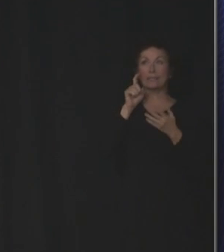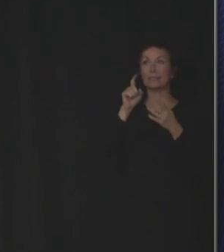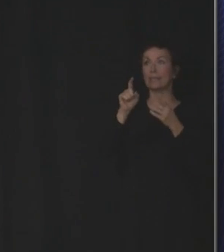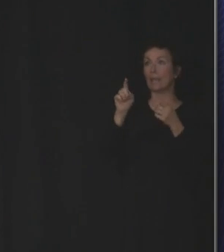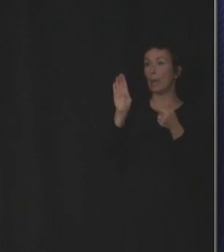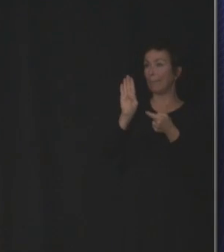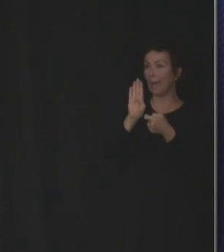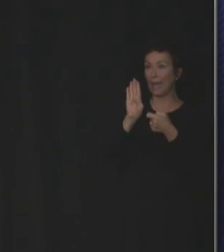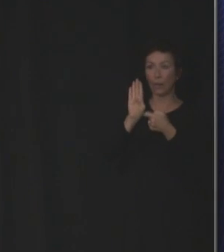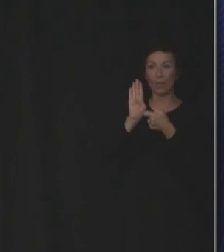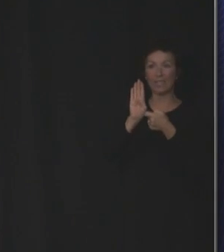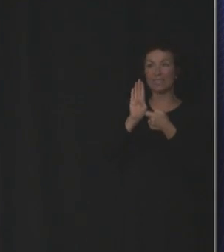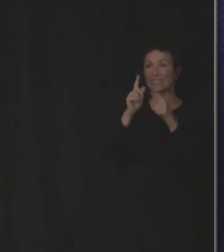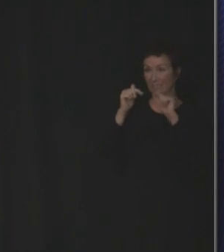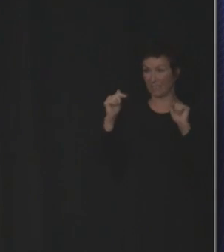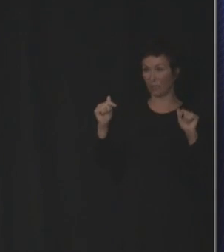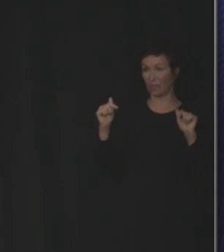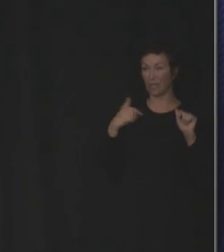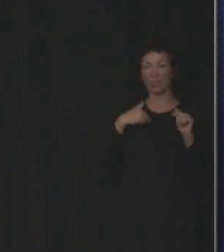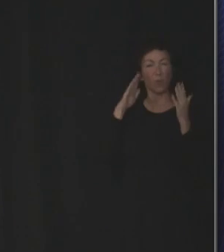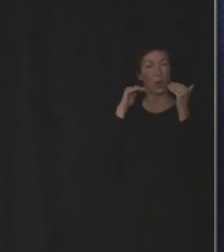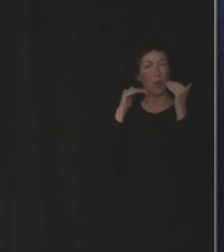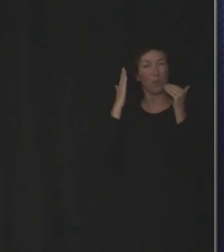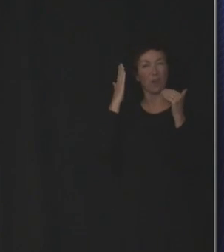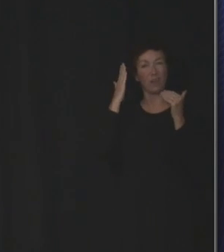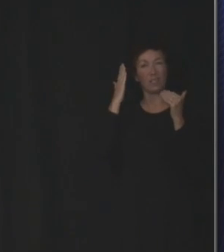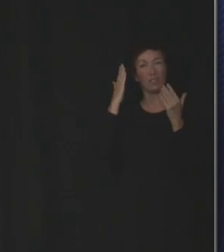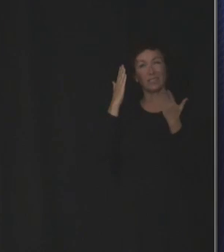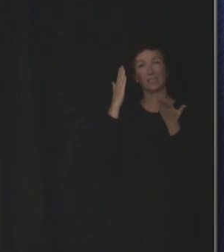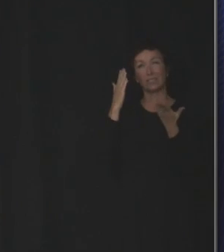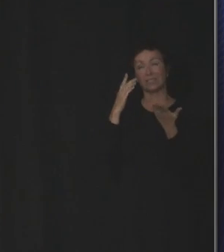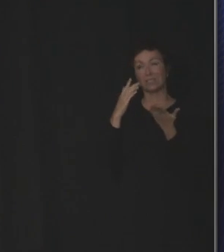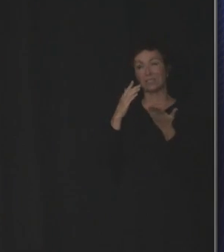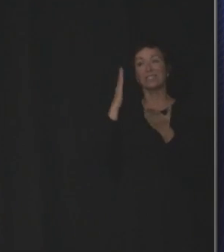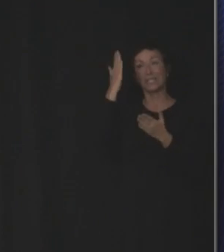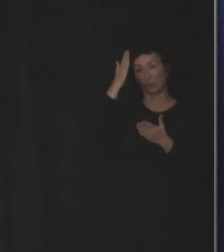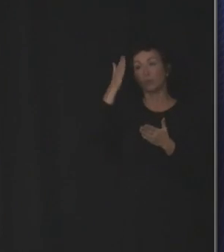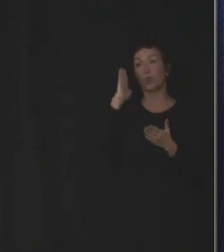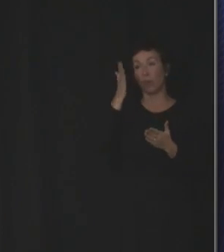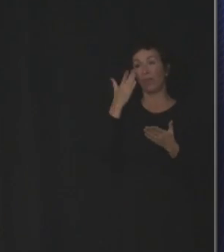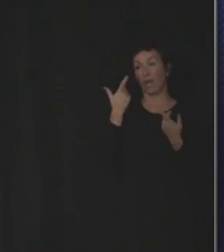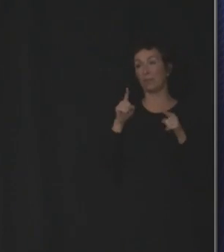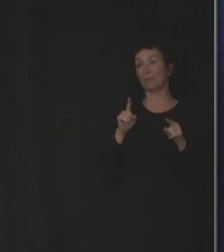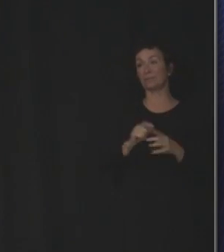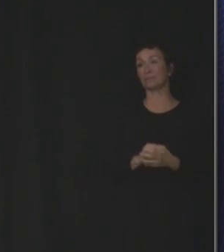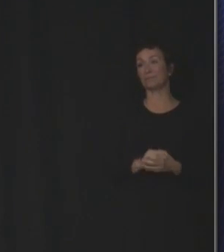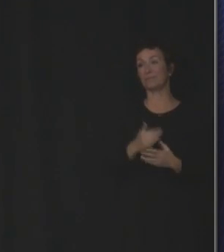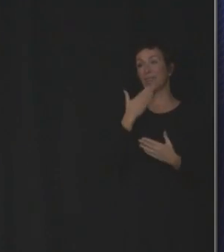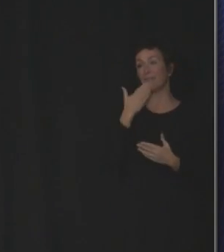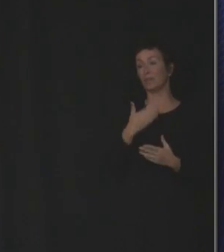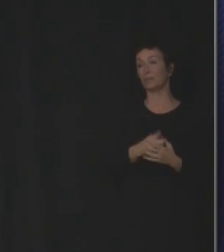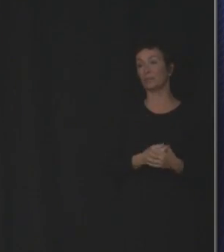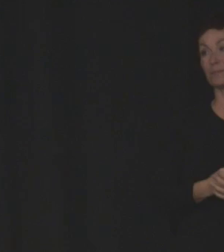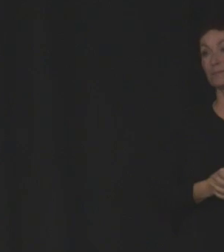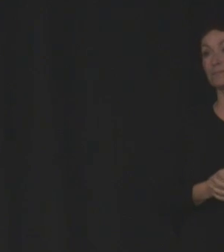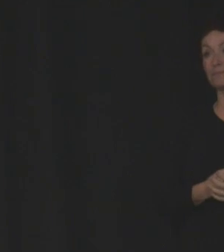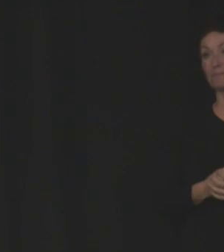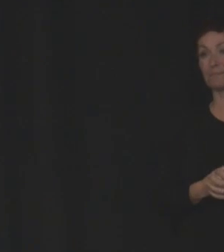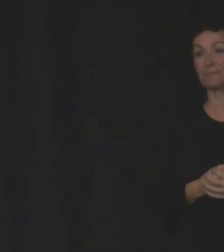And I really would hope that sometime that it might happen. Audience female: Thank you. Jordan: Thank you.